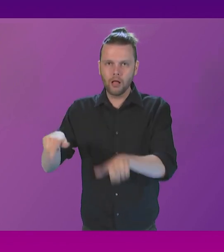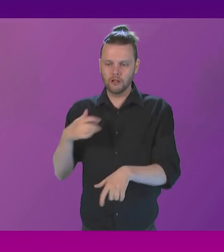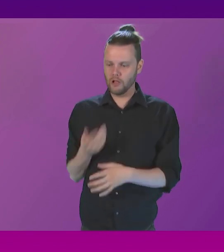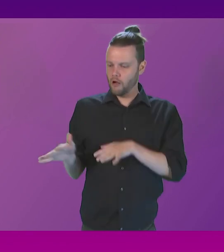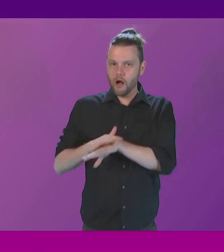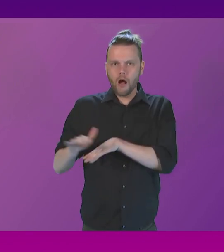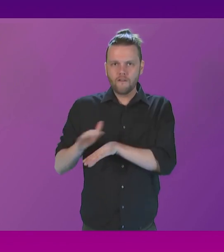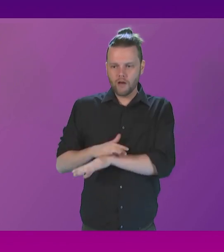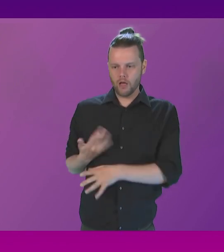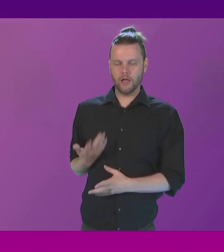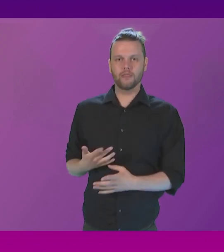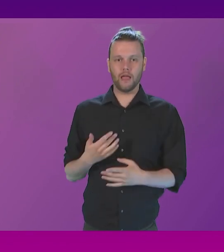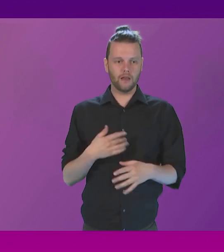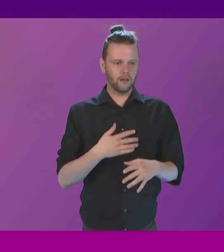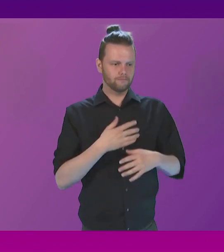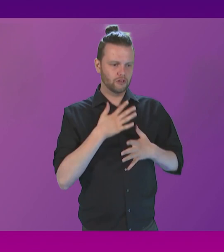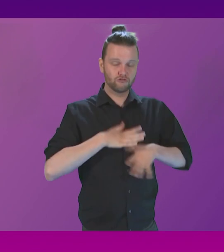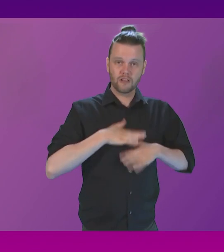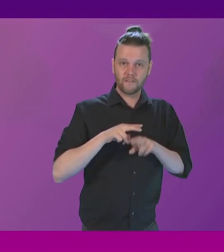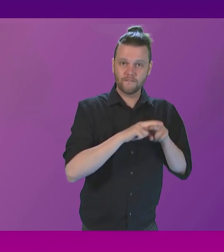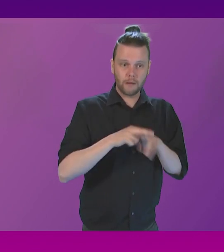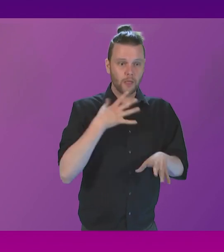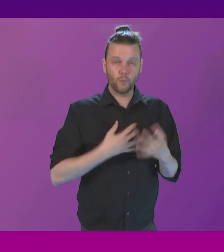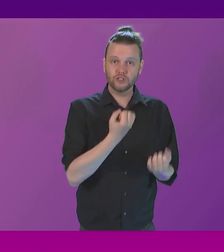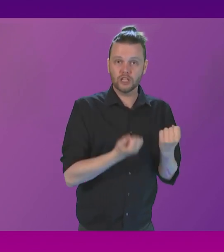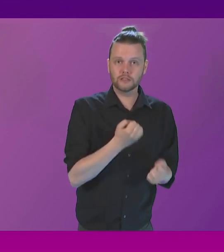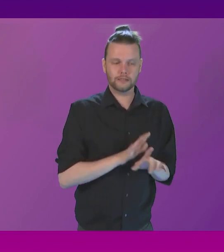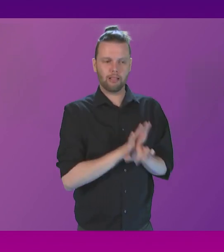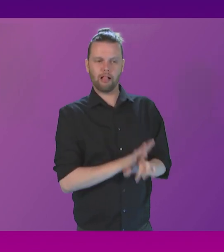and frustrate the efforts of grieving families who are looking for justice. However, instead of